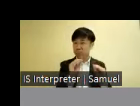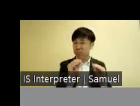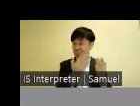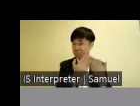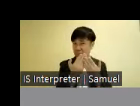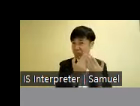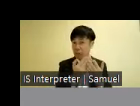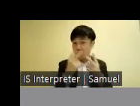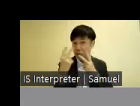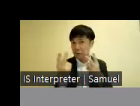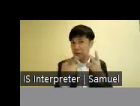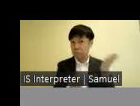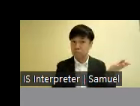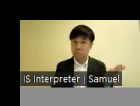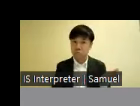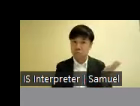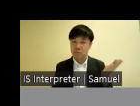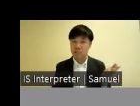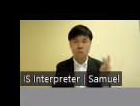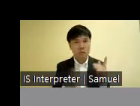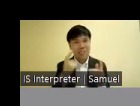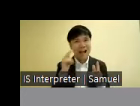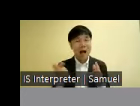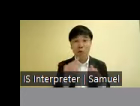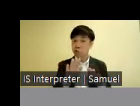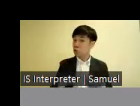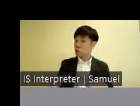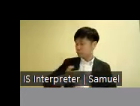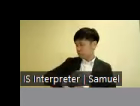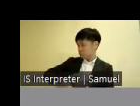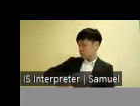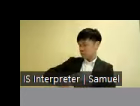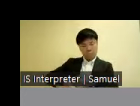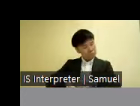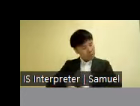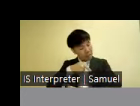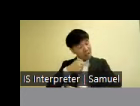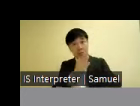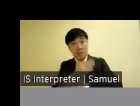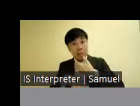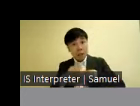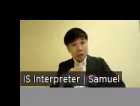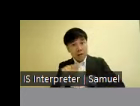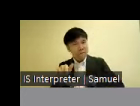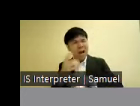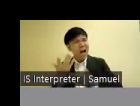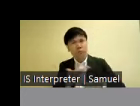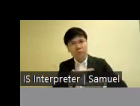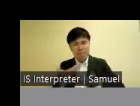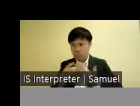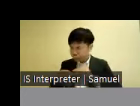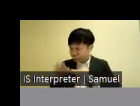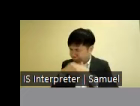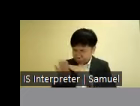So, developing early childhood content for education, and early childhood namely.